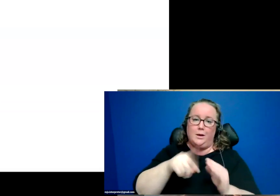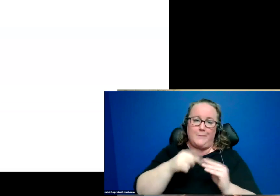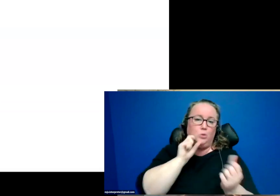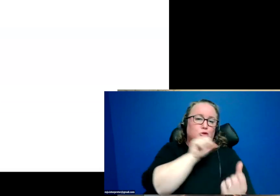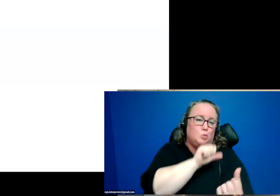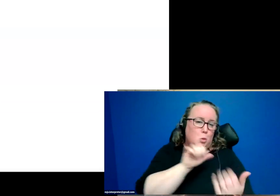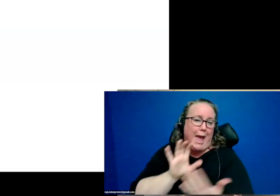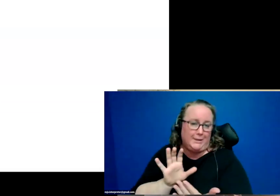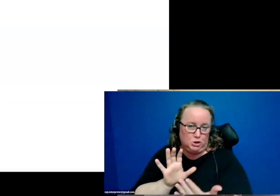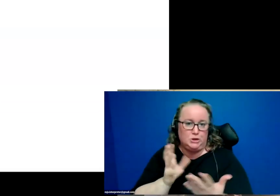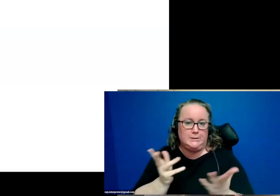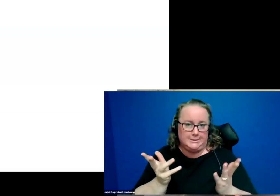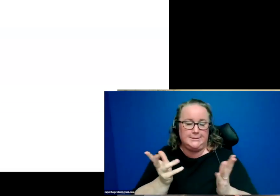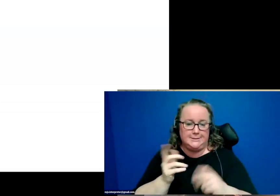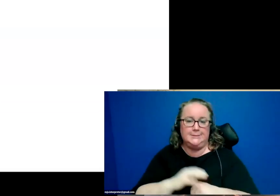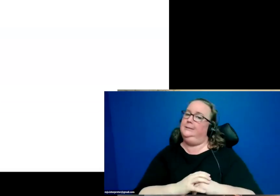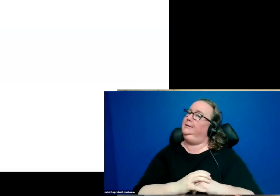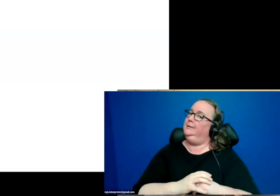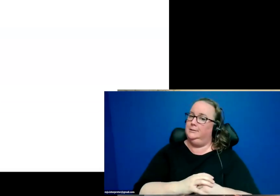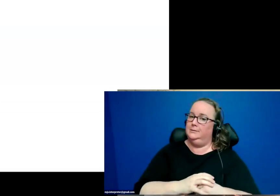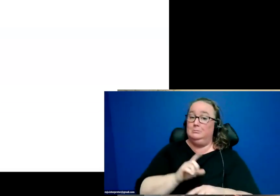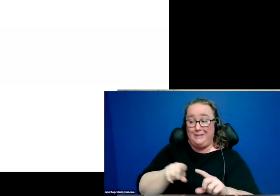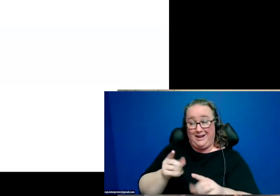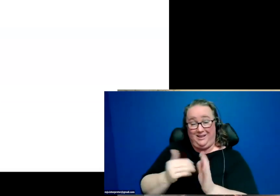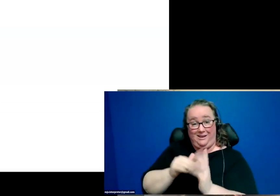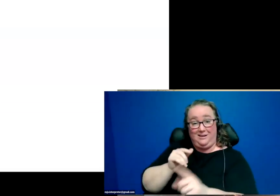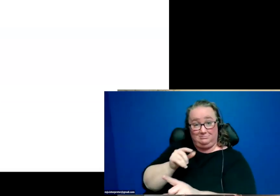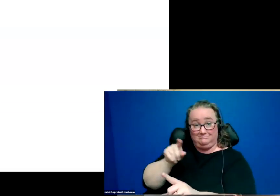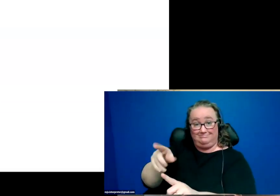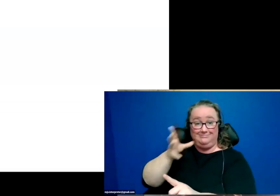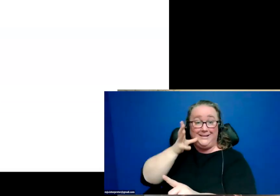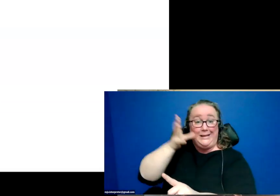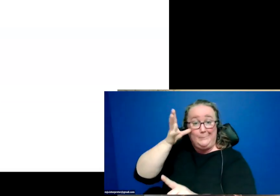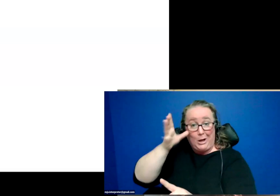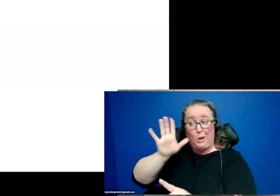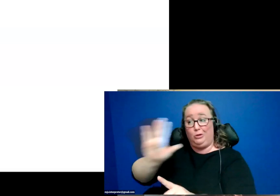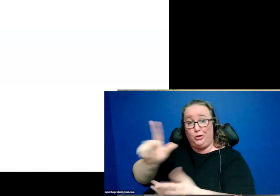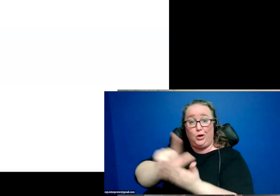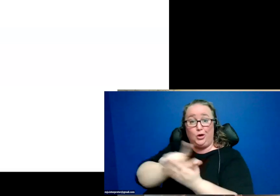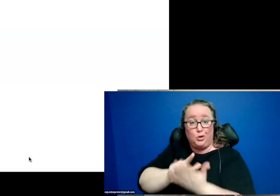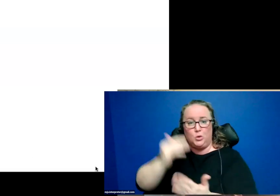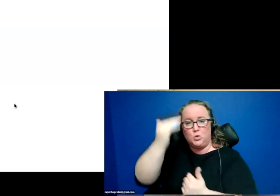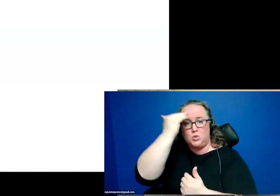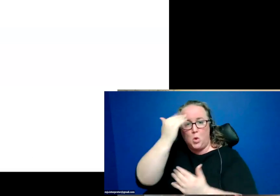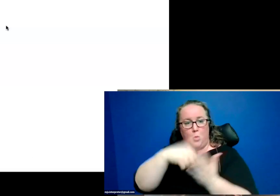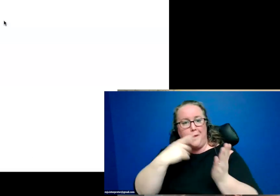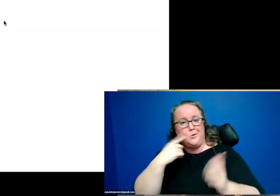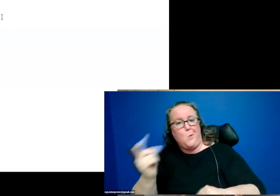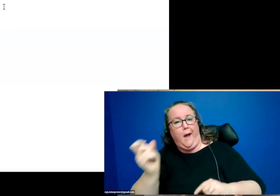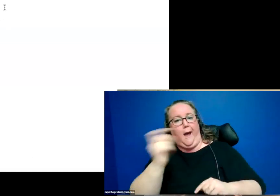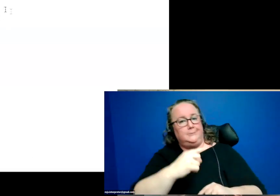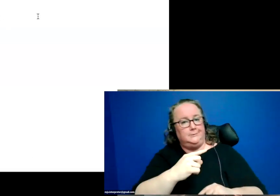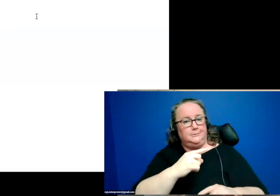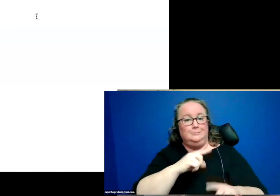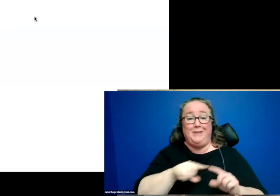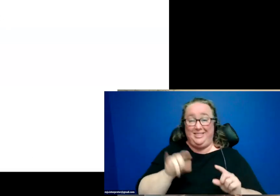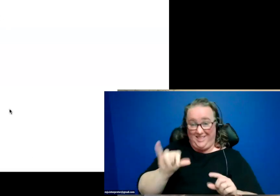It is going to be on the parent and their attorney to essentially know what to ask for, because that's where you get into the importance of